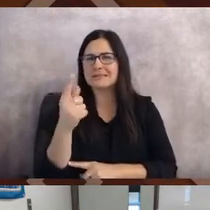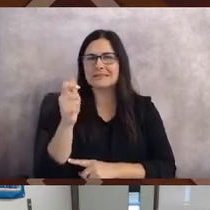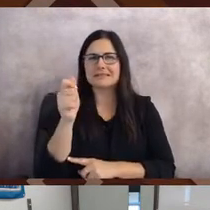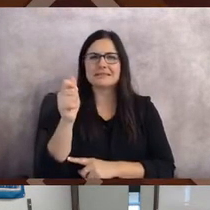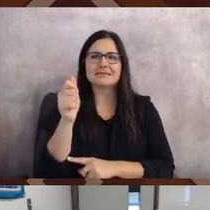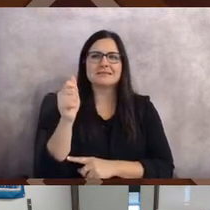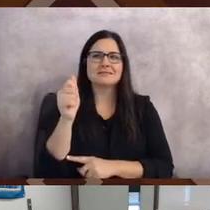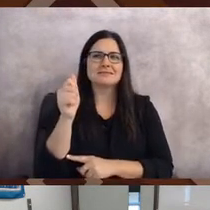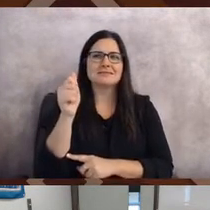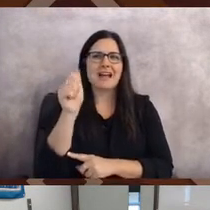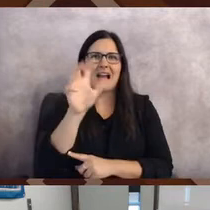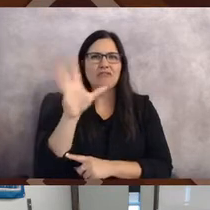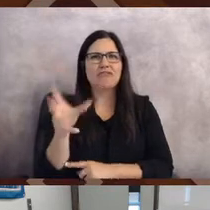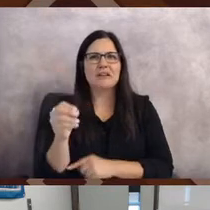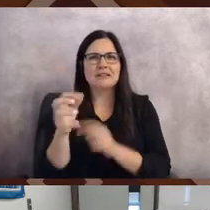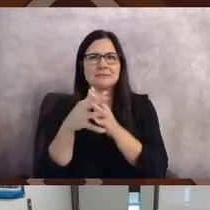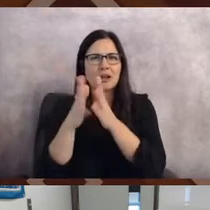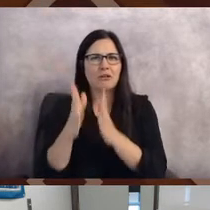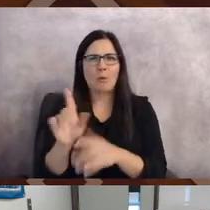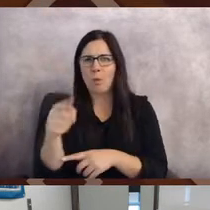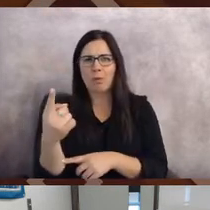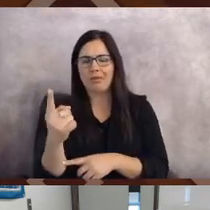but not not so much with Chinese-Americans. But,